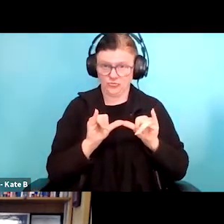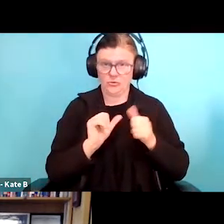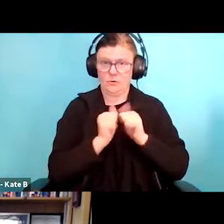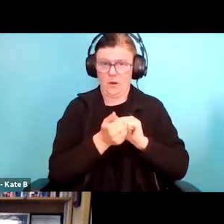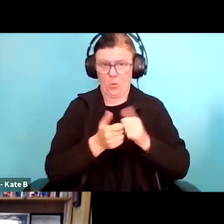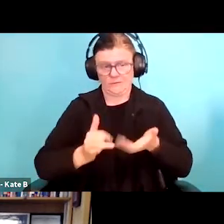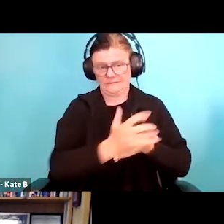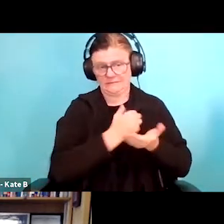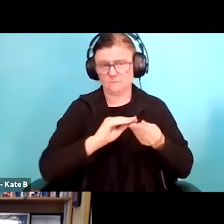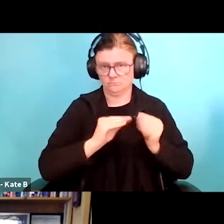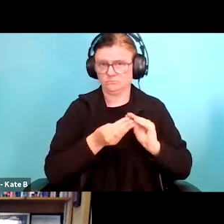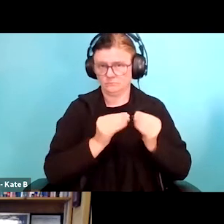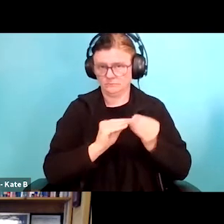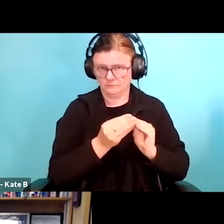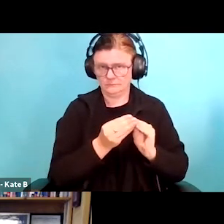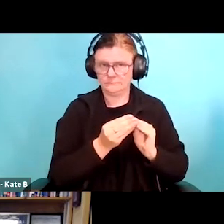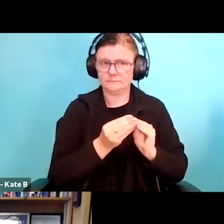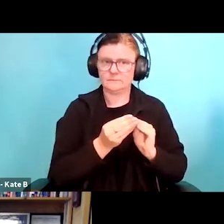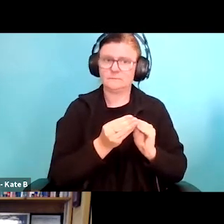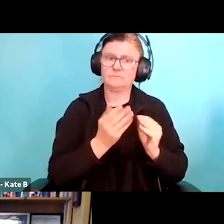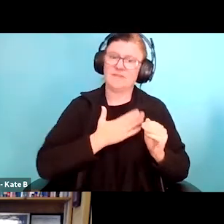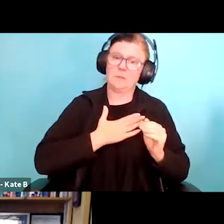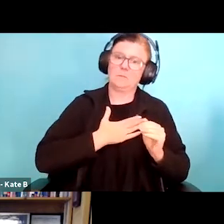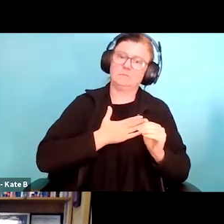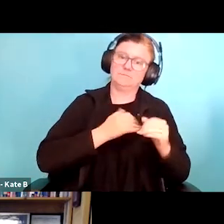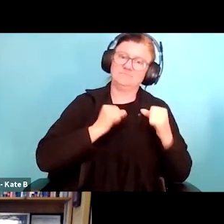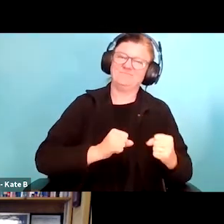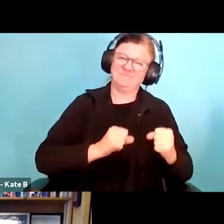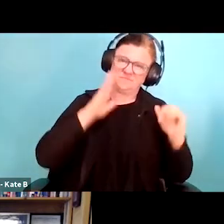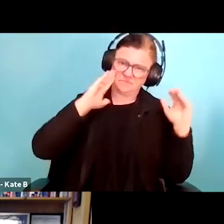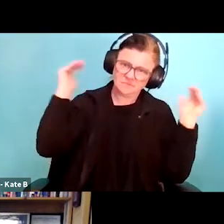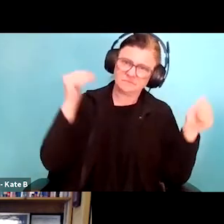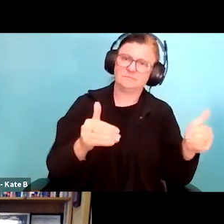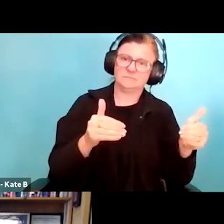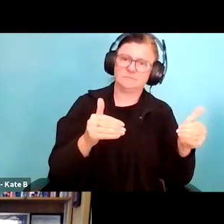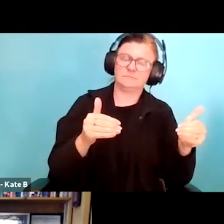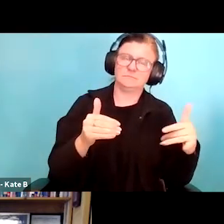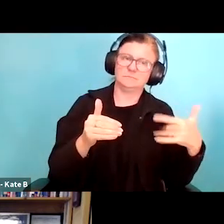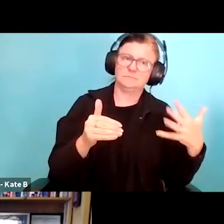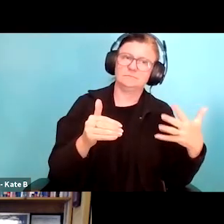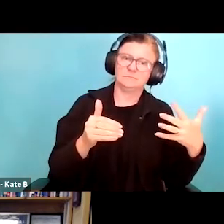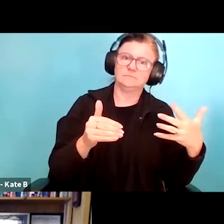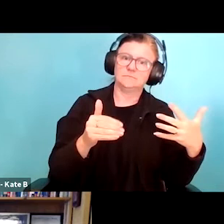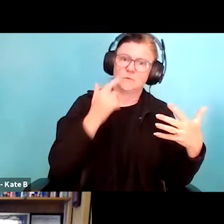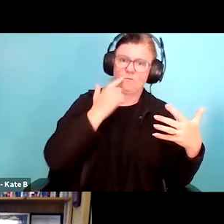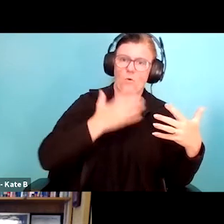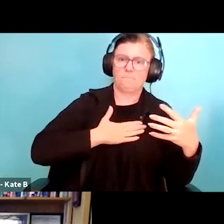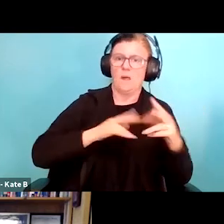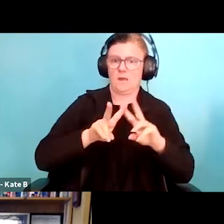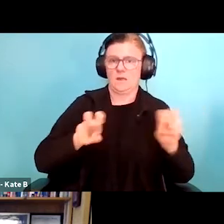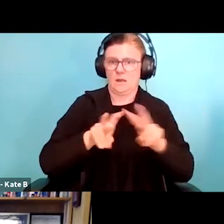and the ones that I focused on primarily in the analyses that were pre-covered.